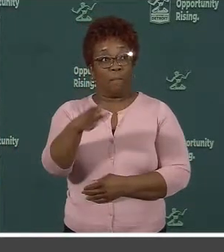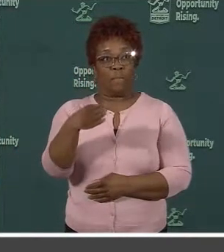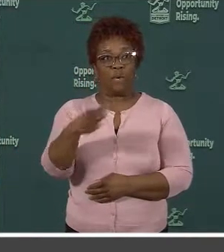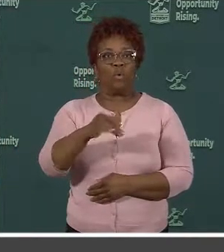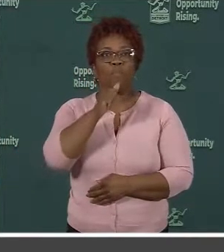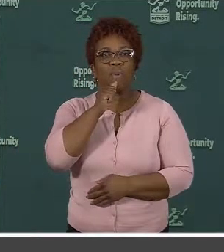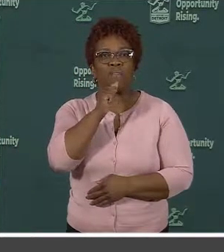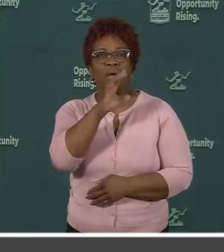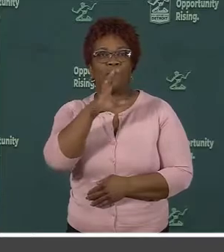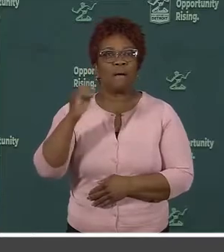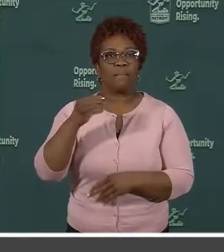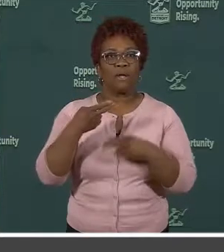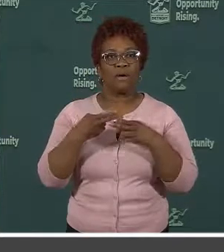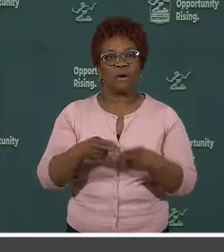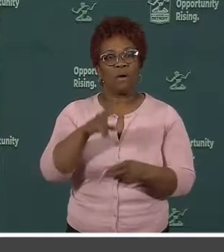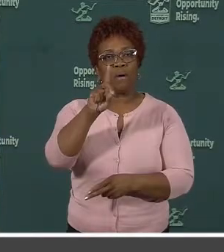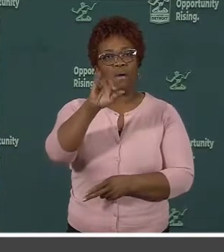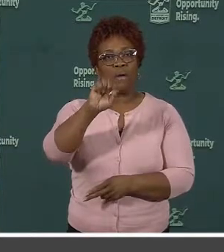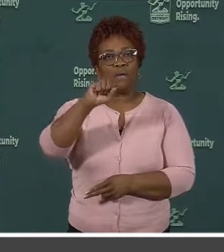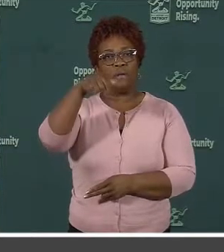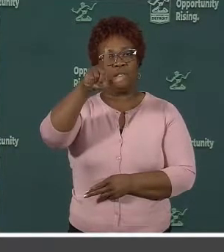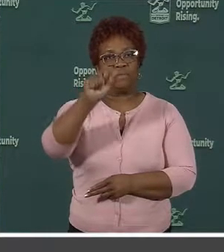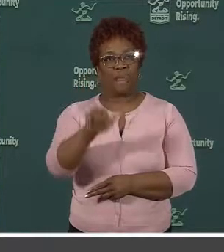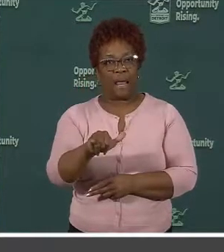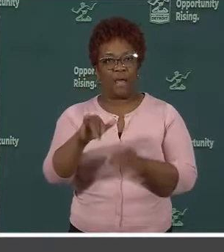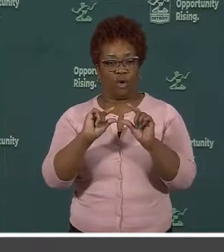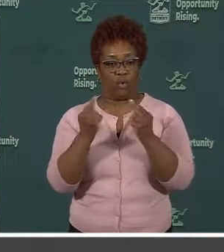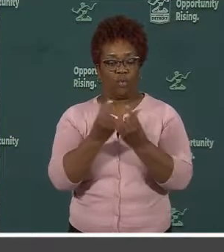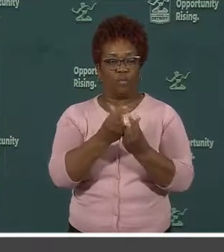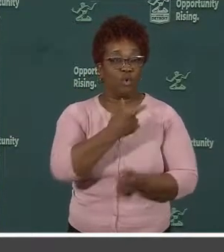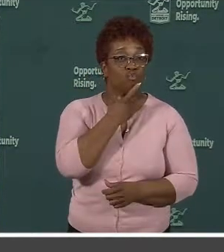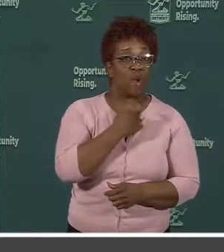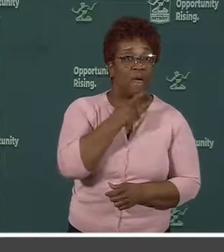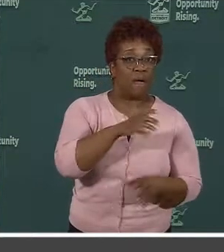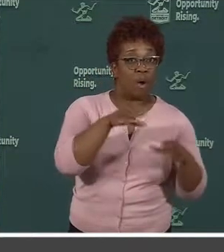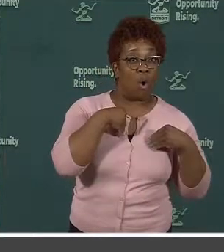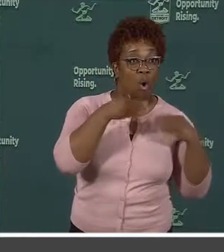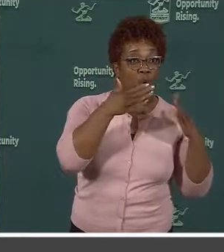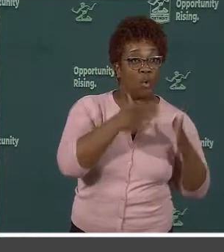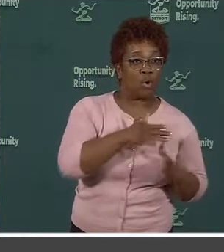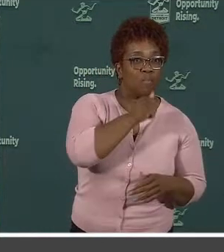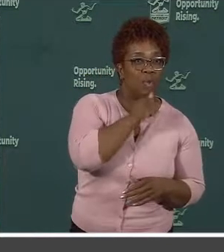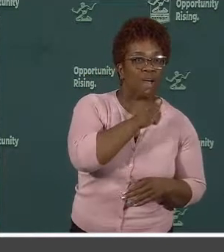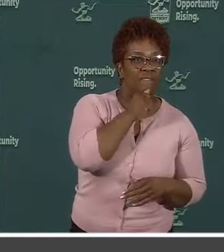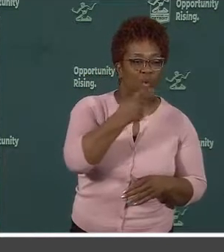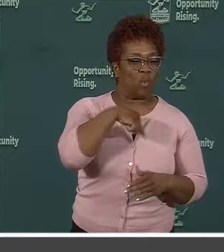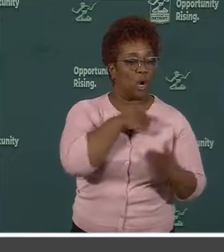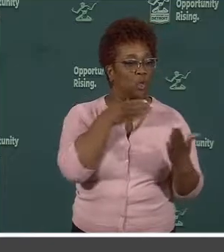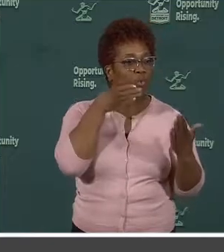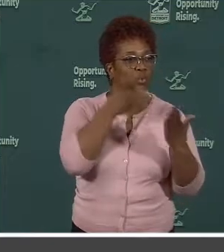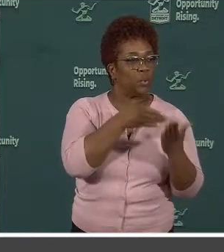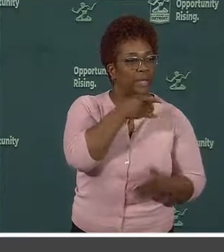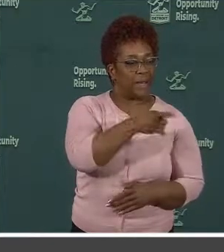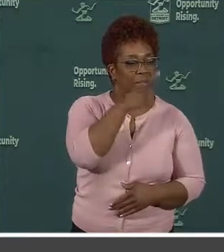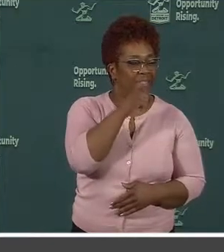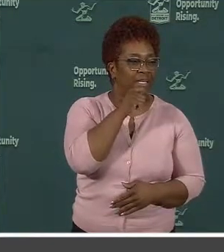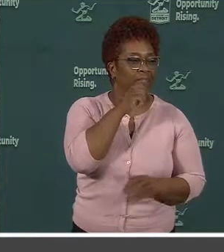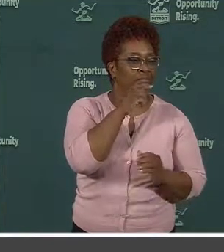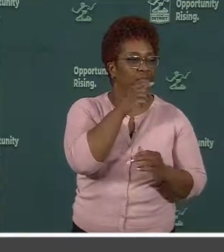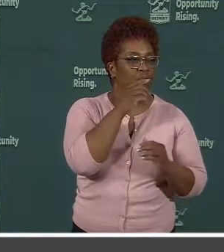CALLED THE DISPLAY GROUP AND THE RED SECTION IS OWNED BY A PRIVATE OWNER WHO WE ARE SUING BECAUSE HE HASN'T DONE A DARN THING TO DEAL WITH THE BLIGHT